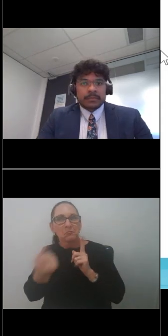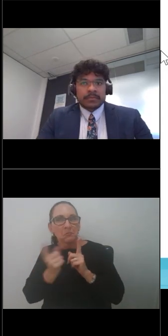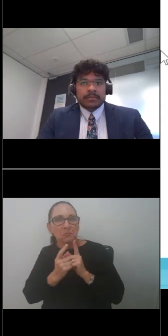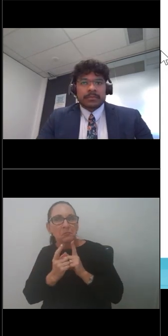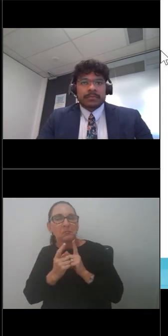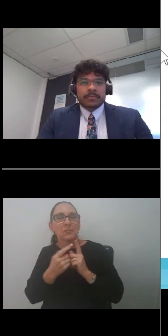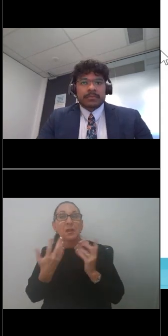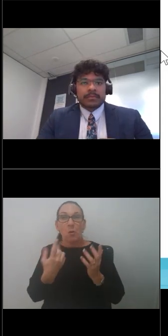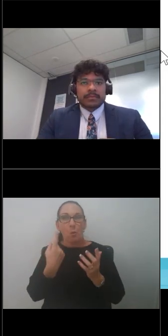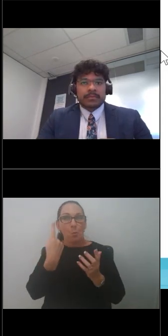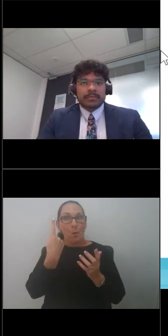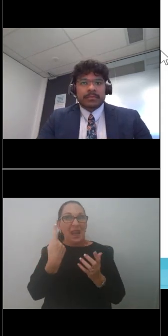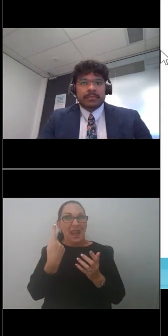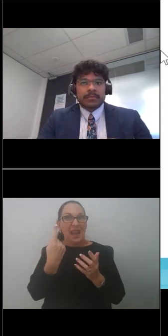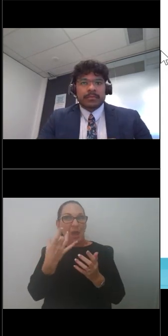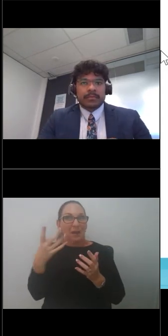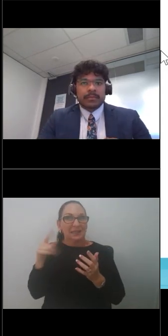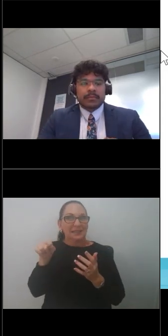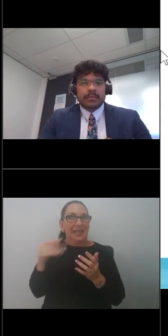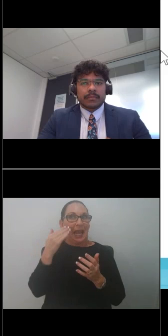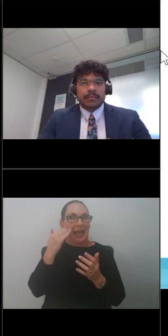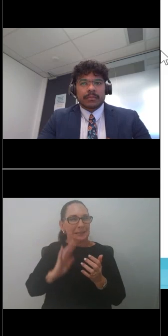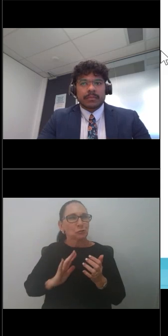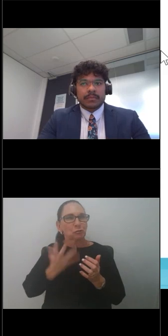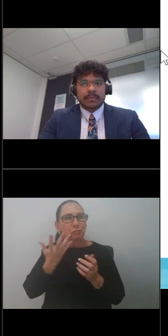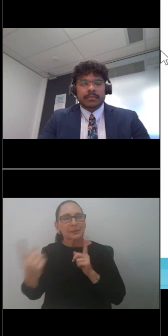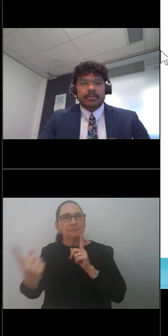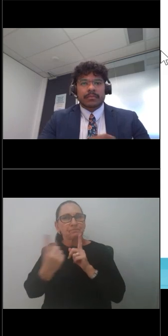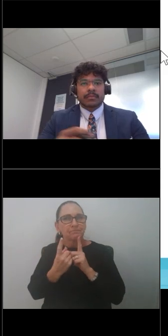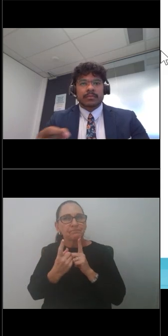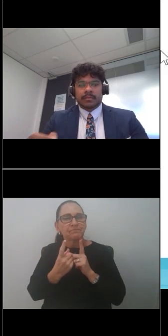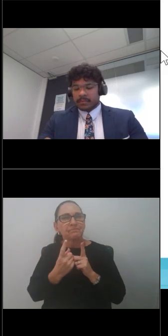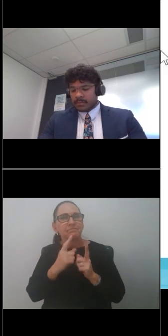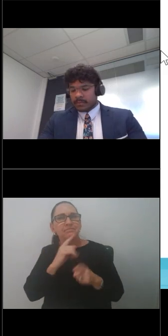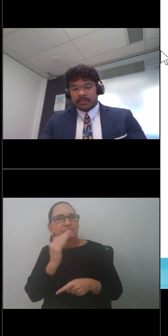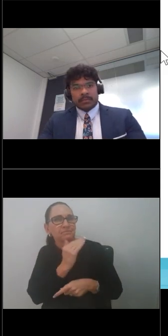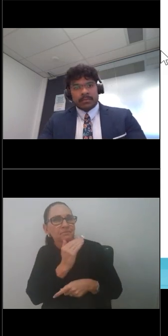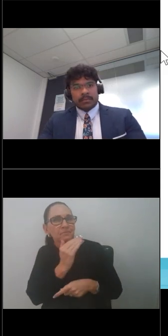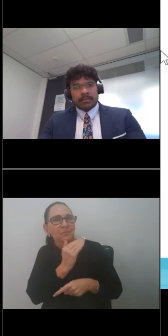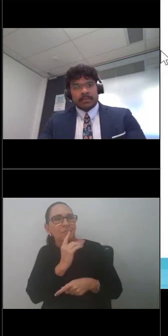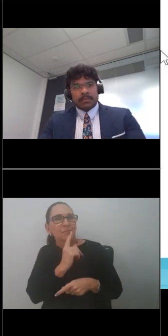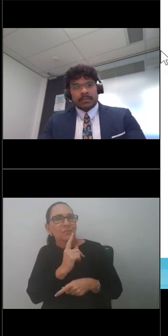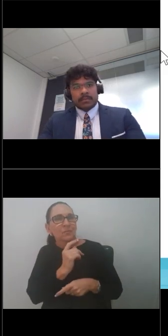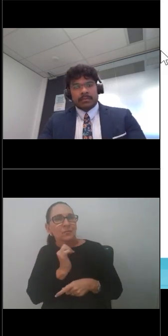and that was was um someone came back to me and said oh um your applicant form is incorrect your